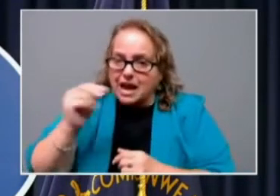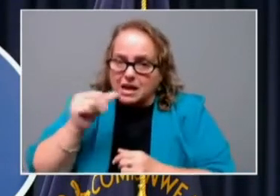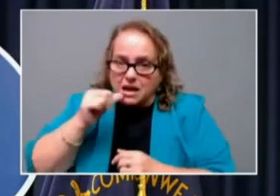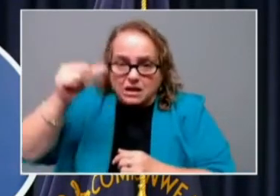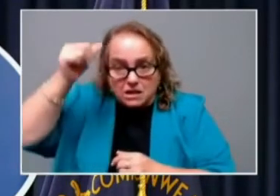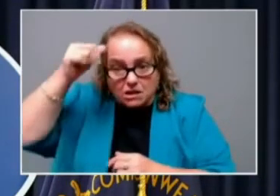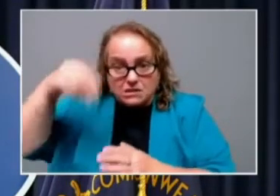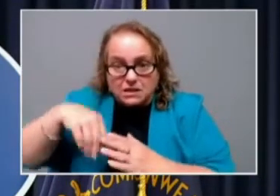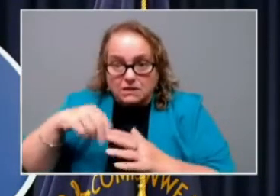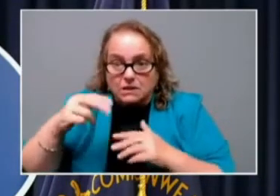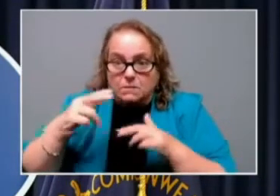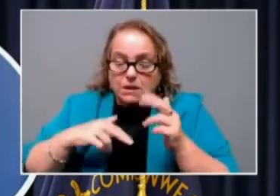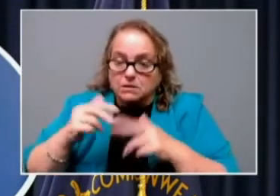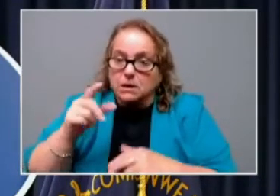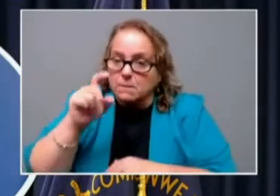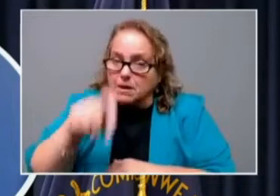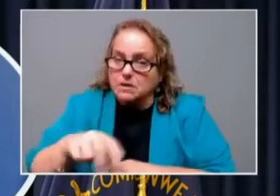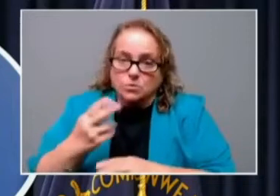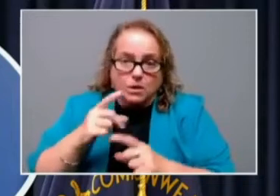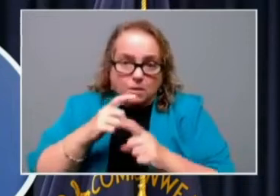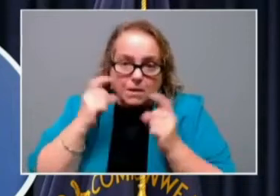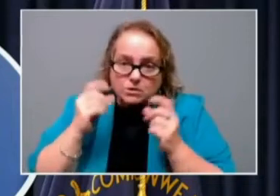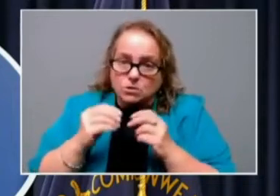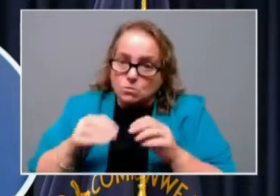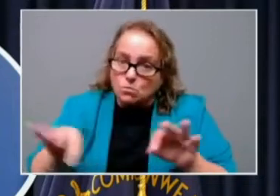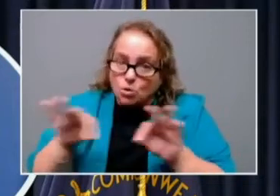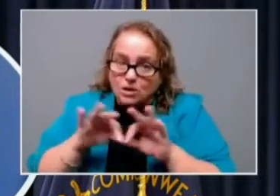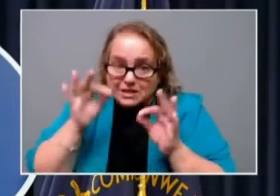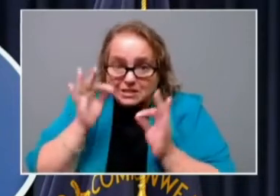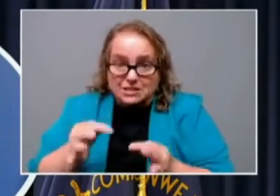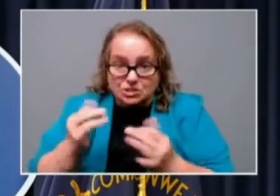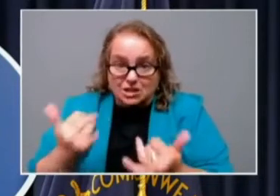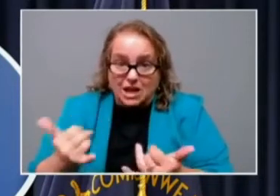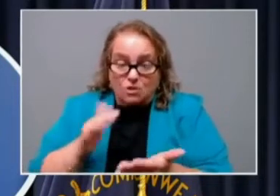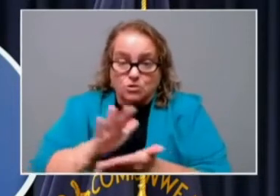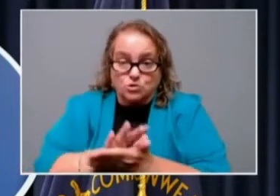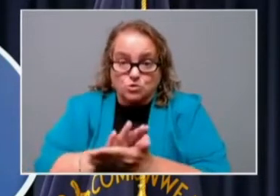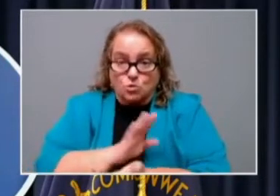these local school boards now have to make and the safety and well being of